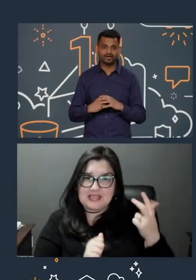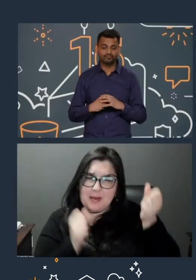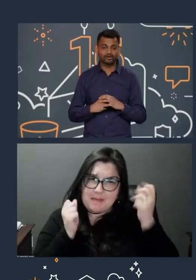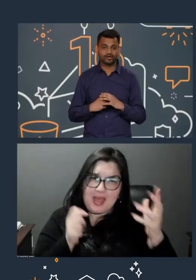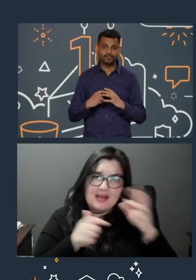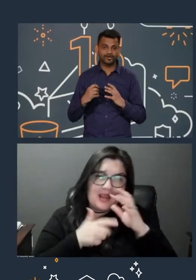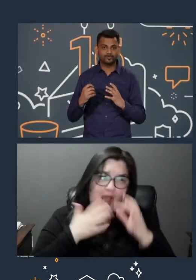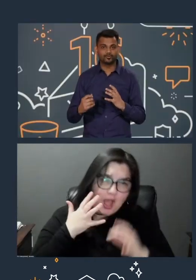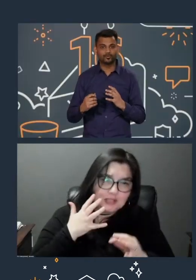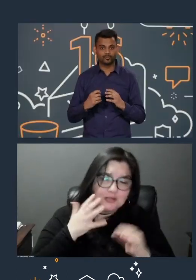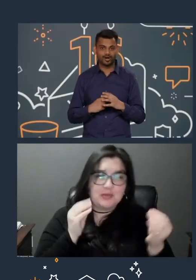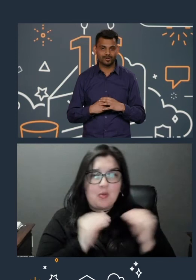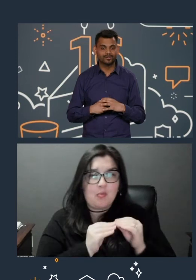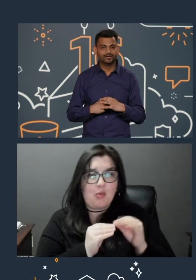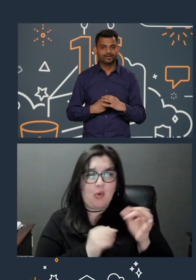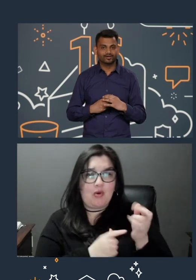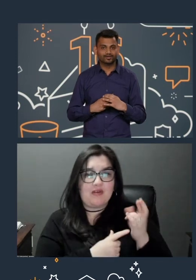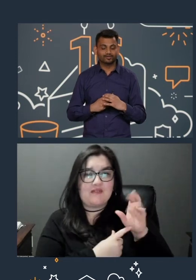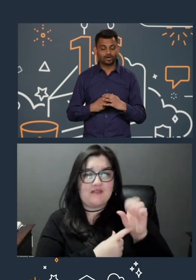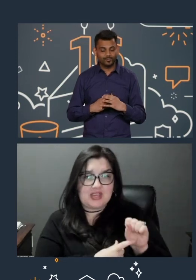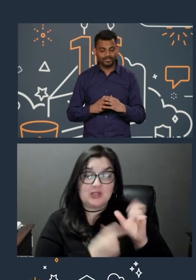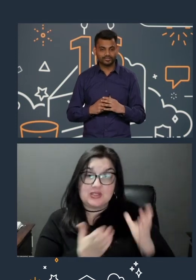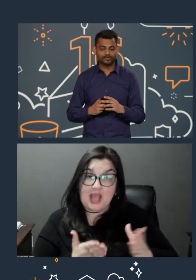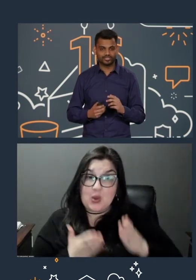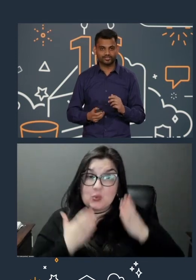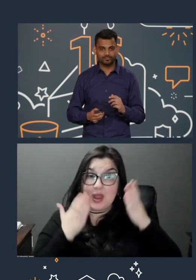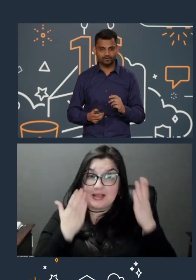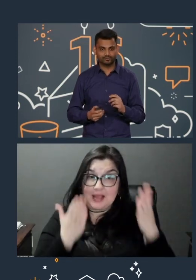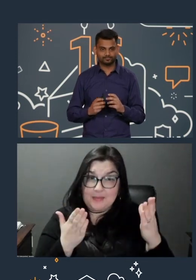and I would recommend you to go to our documentation to check them out.